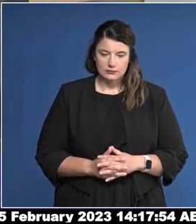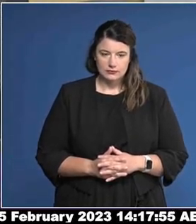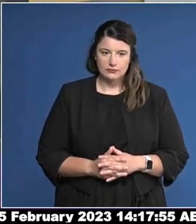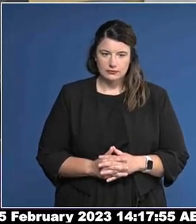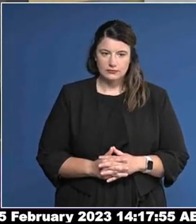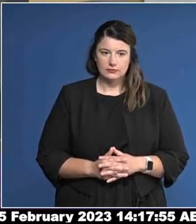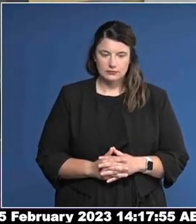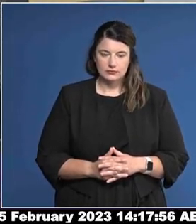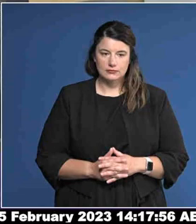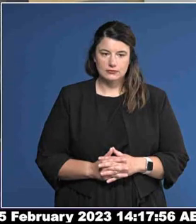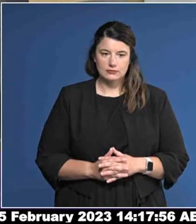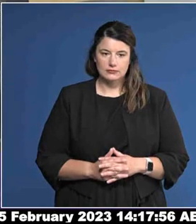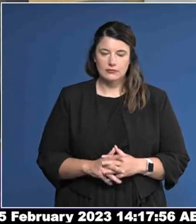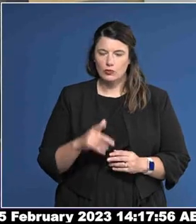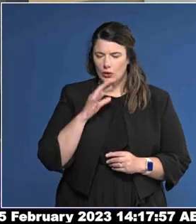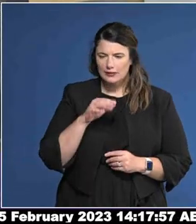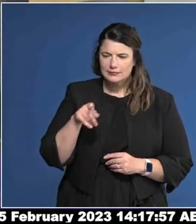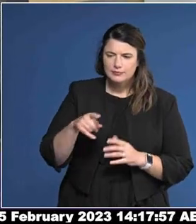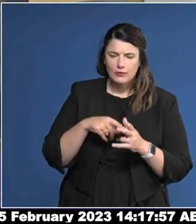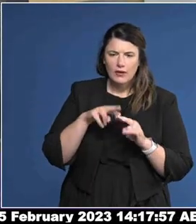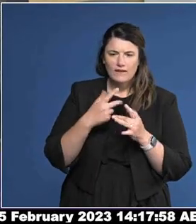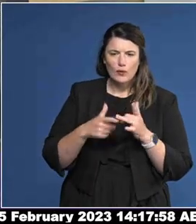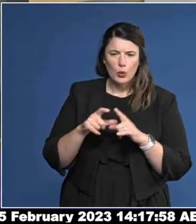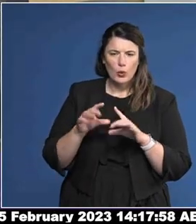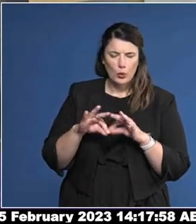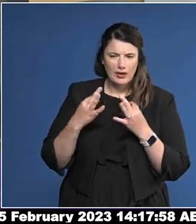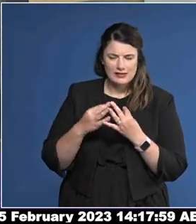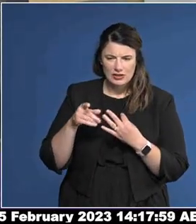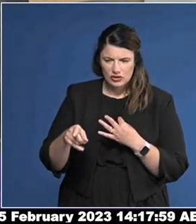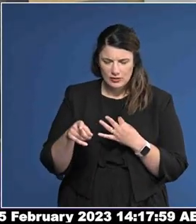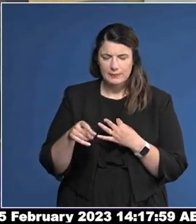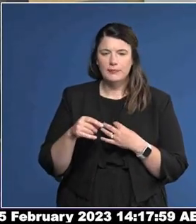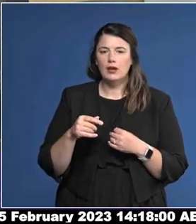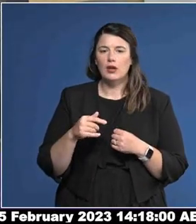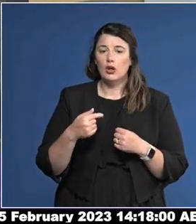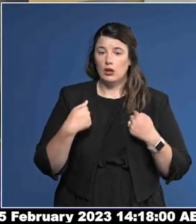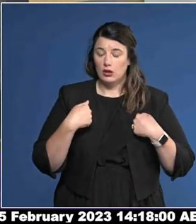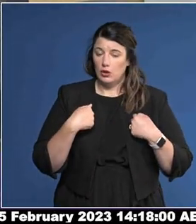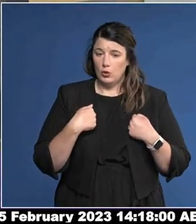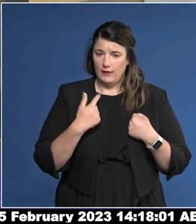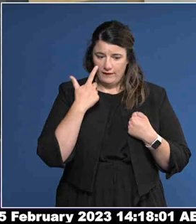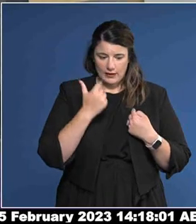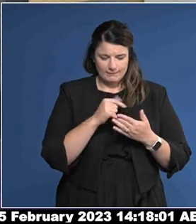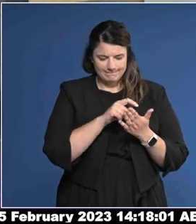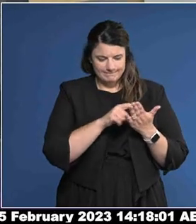following Public hearing 23 is the Royal Commission's finding number 24, which says: